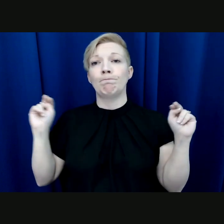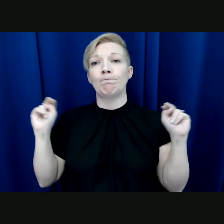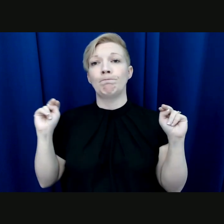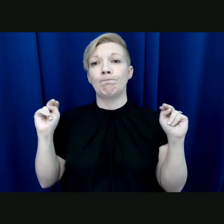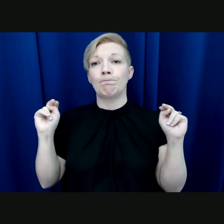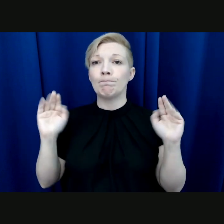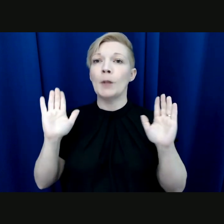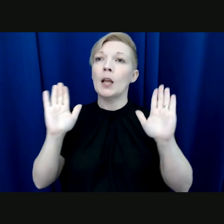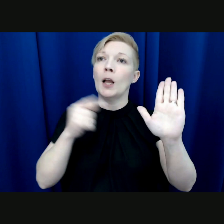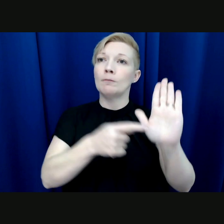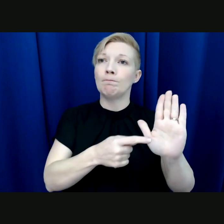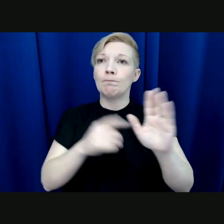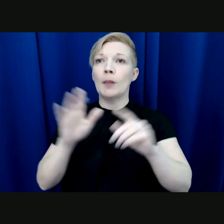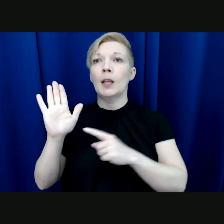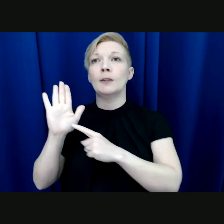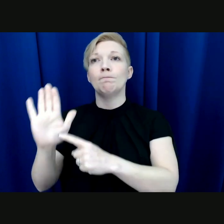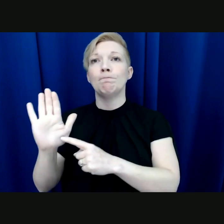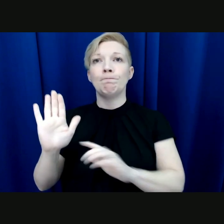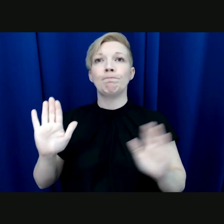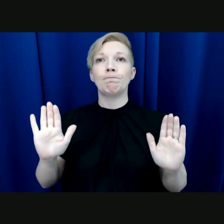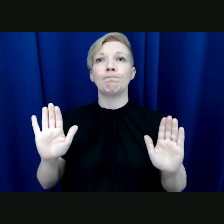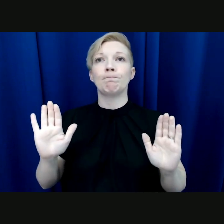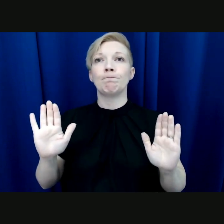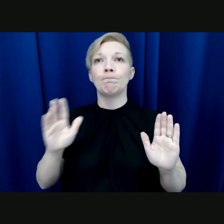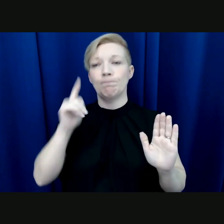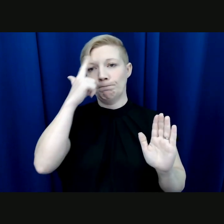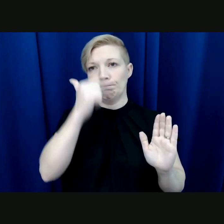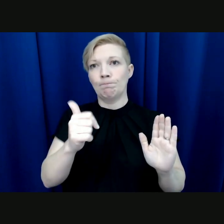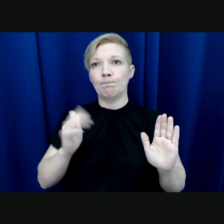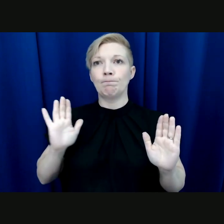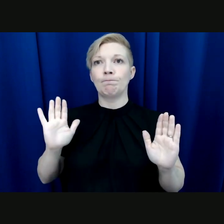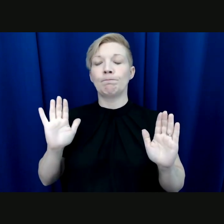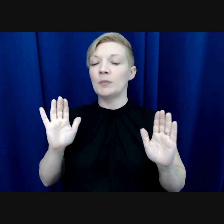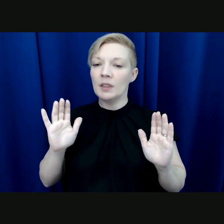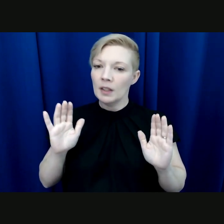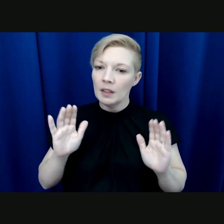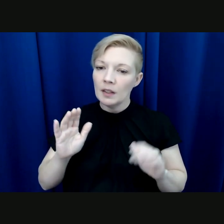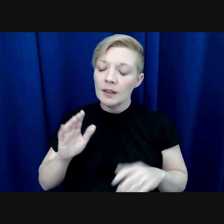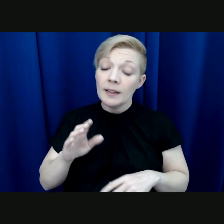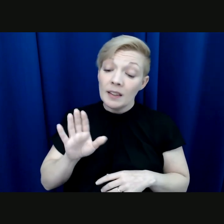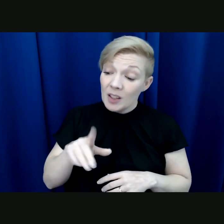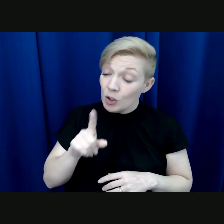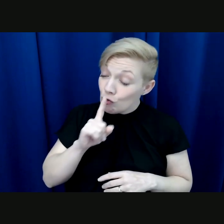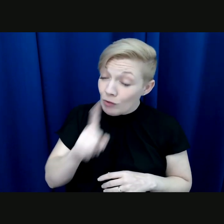Mr. Roker: We don't do the boat. This isn't like an equal time issue.